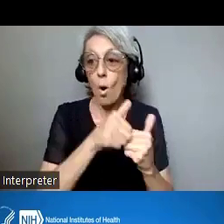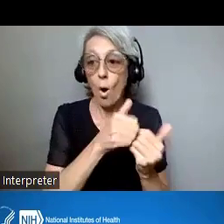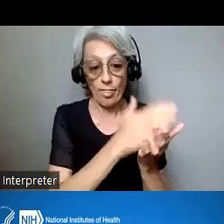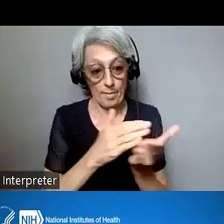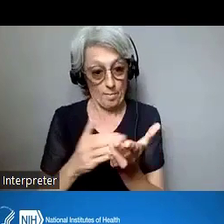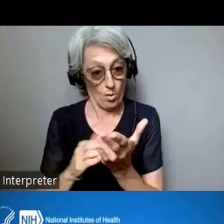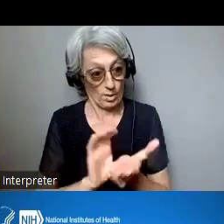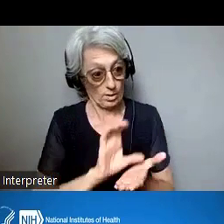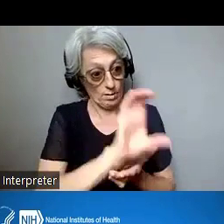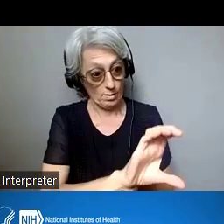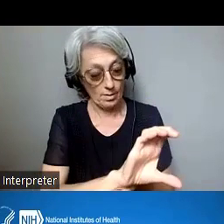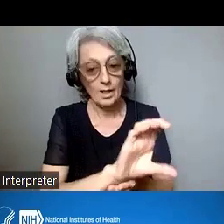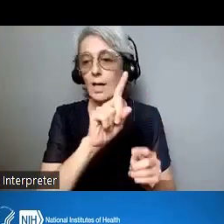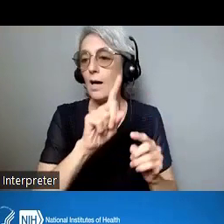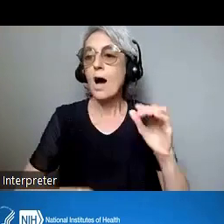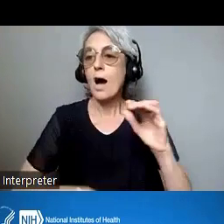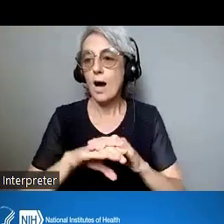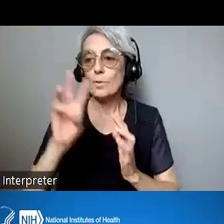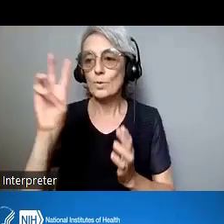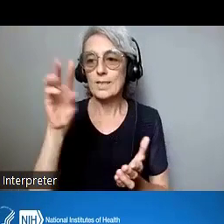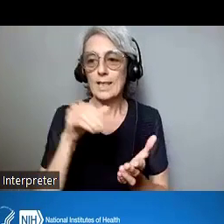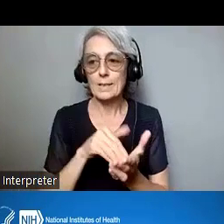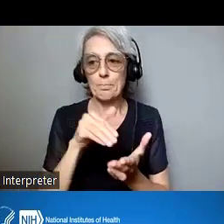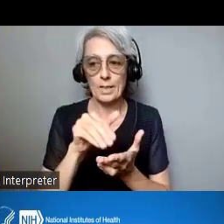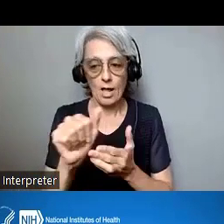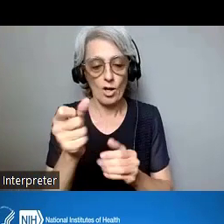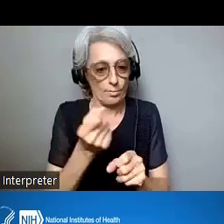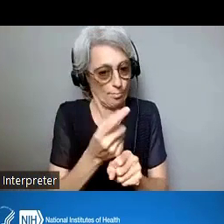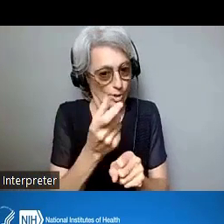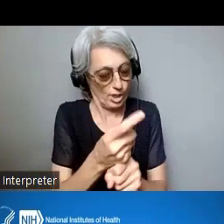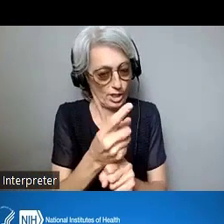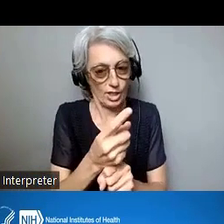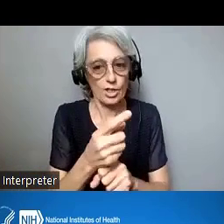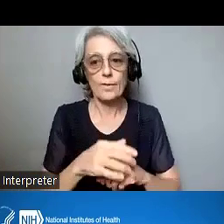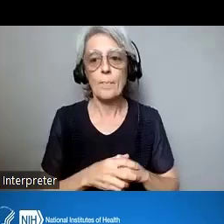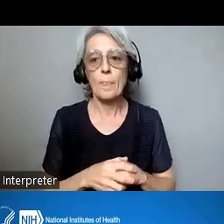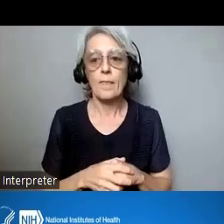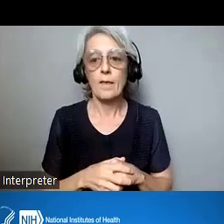cannot exceed 6 million per year in 4 of the last 7 years.